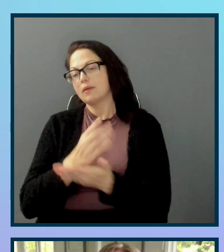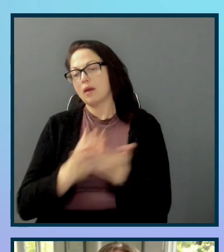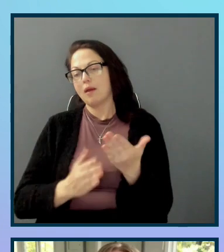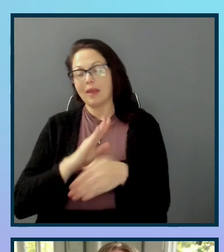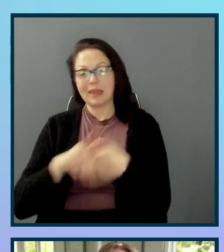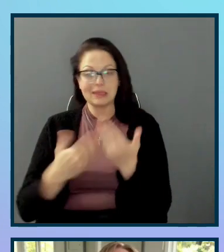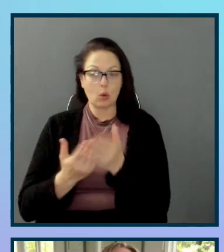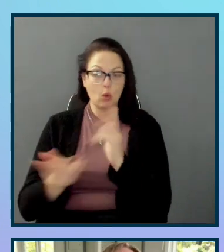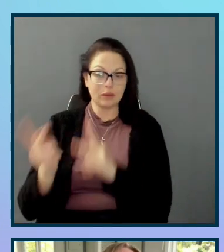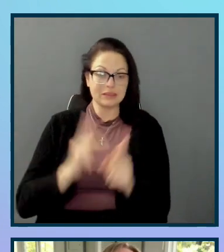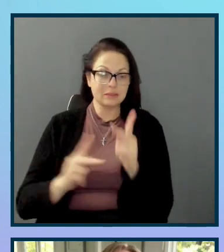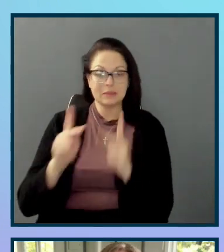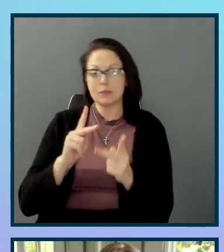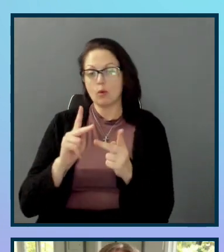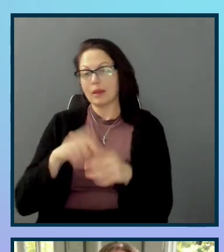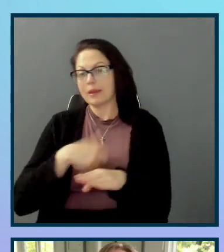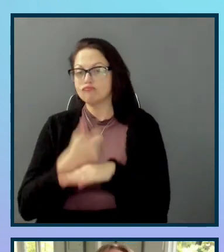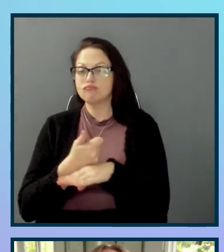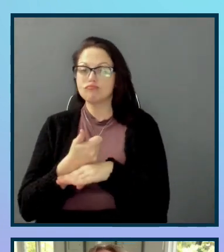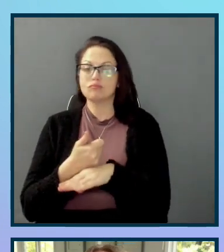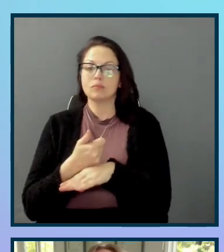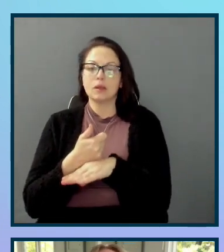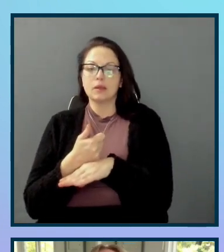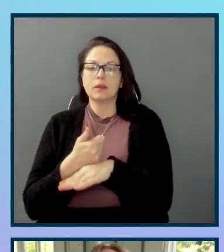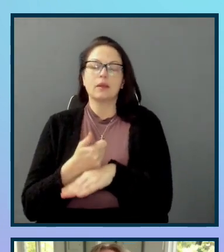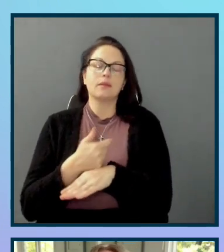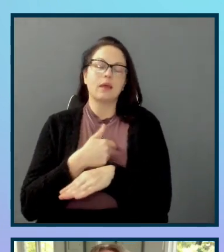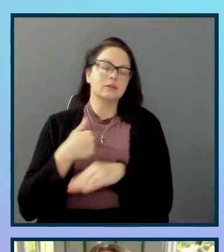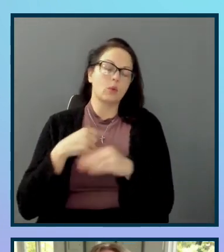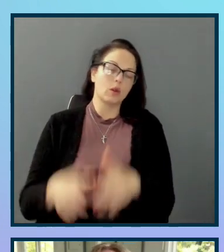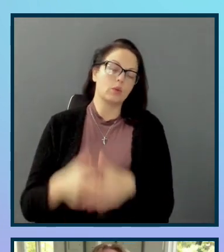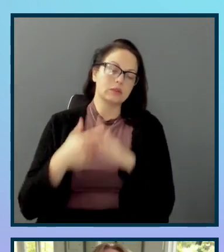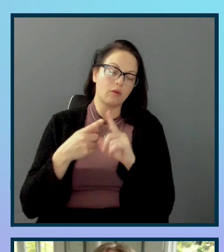that kind of stitch this thing together, okay, is where we start coming from the design and product side.